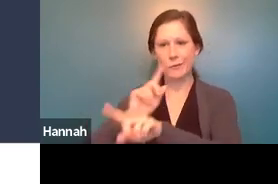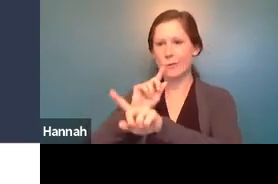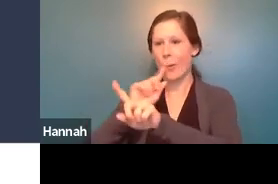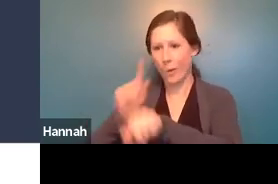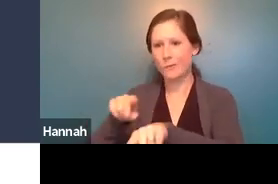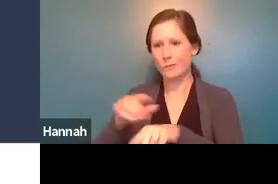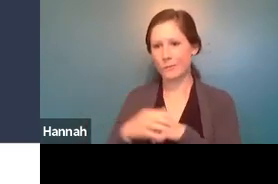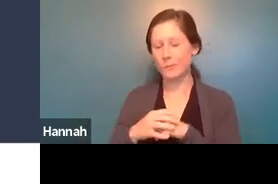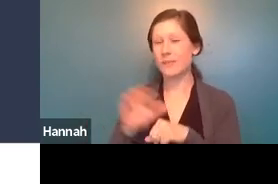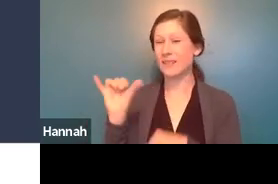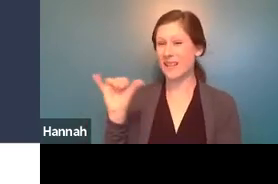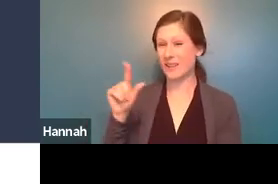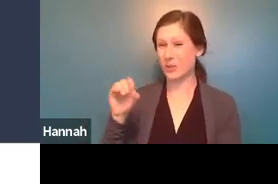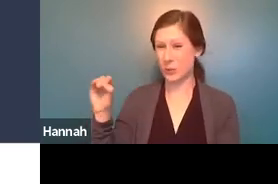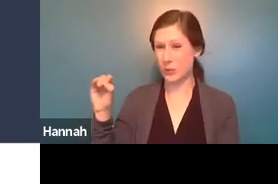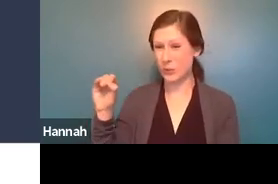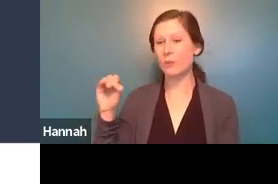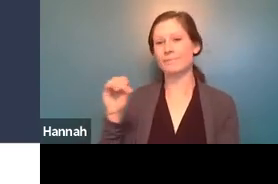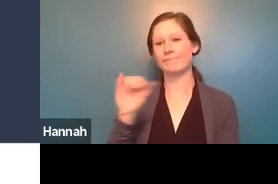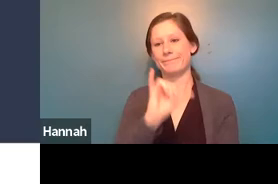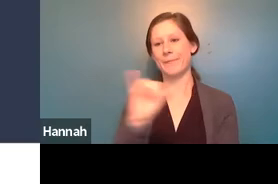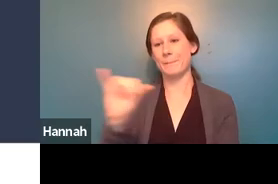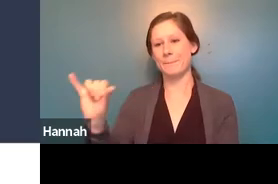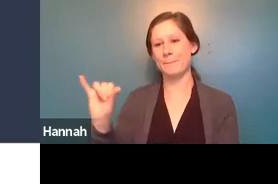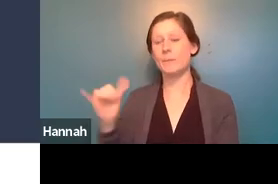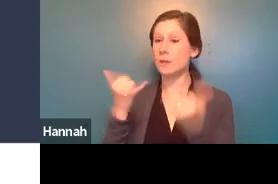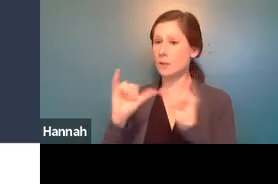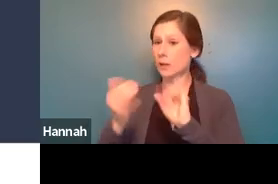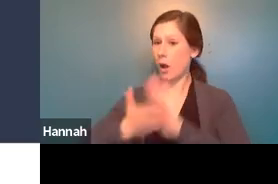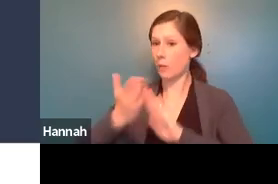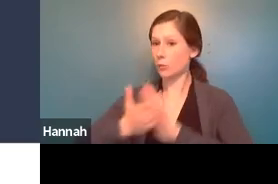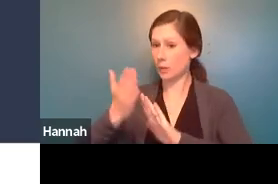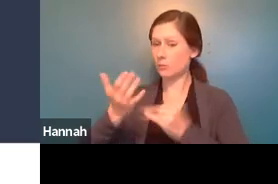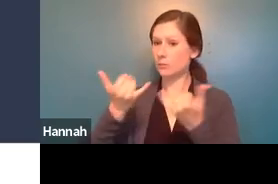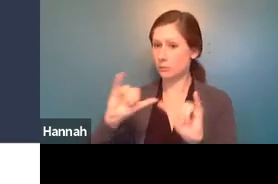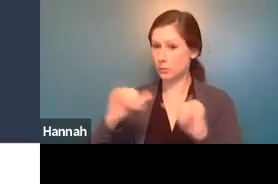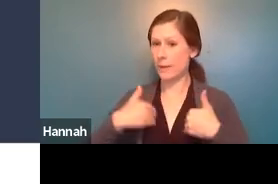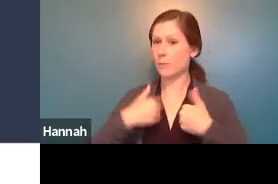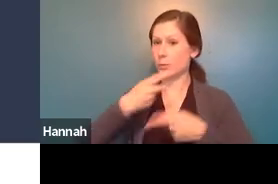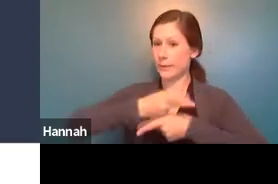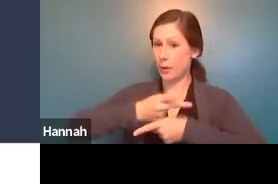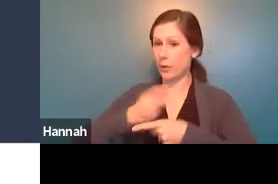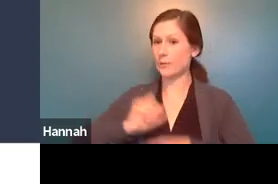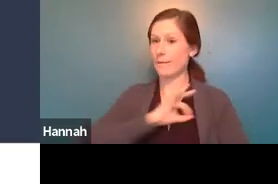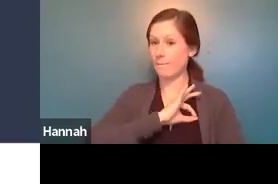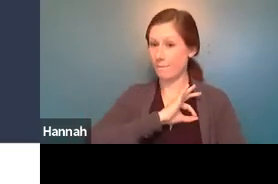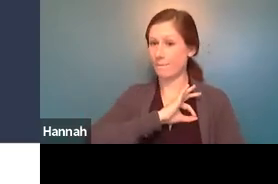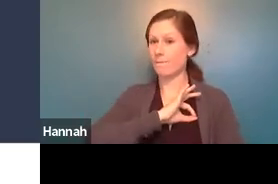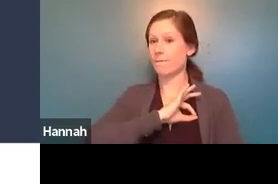zoos, operating. They still have the animal care staff there but it's a